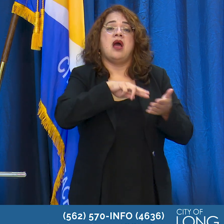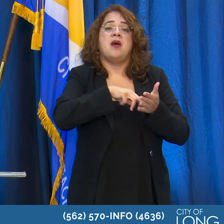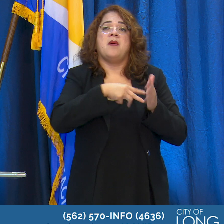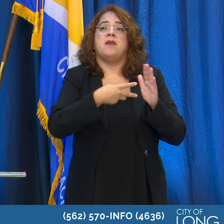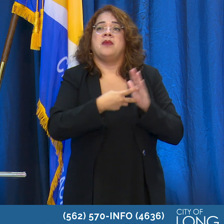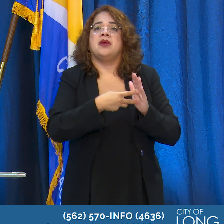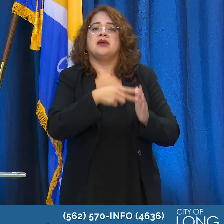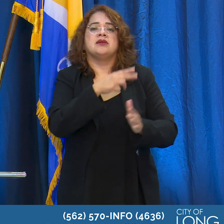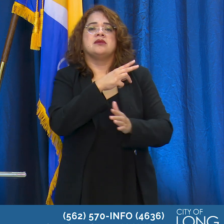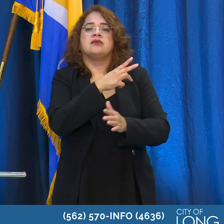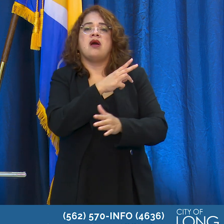one to, from an exposure, to the point that someone may